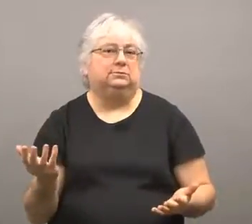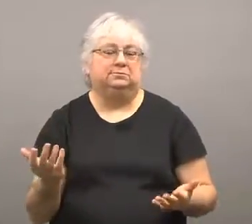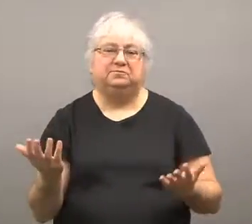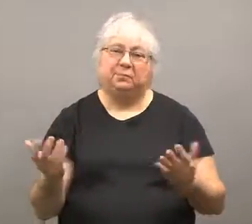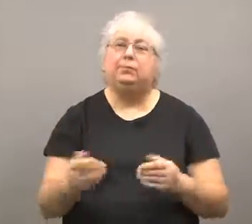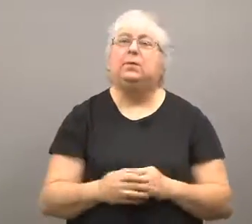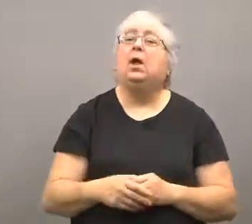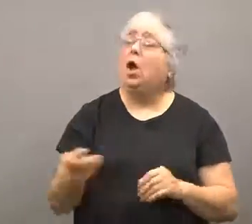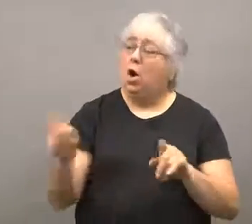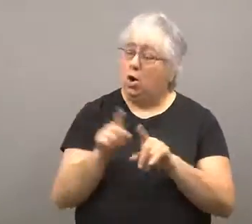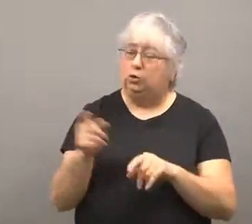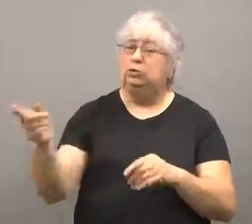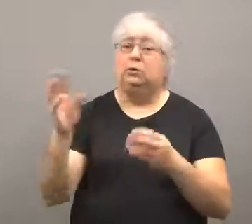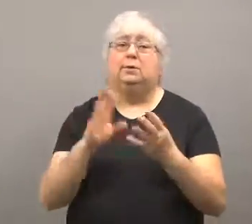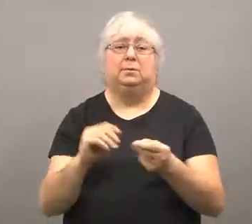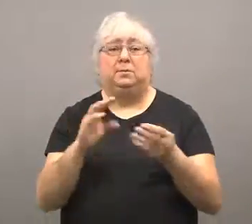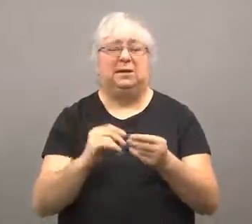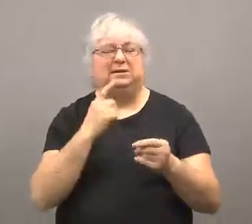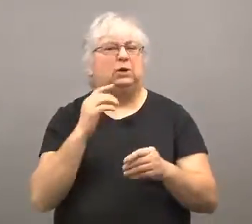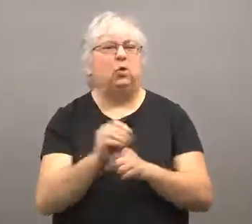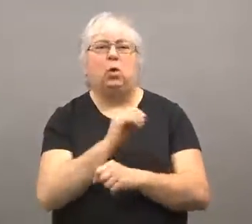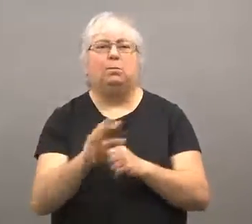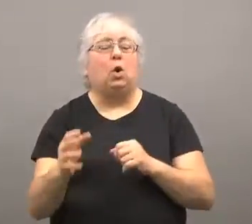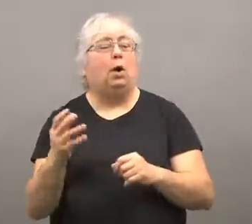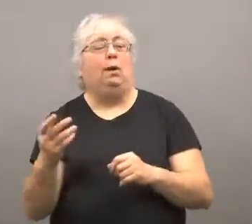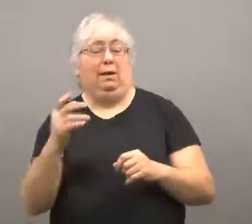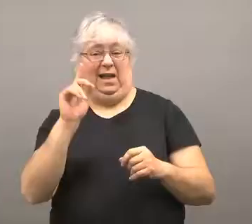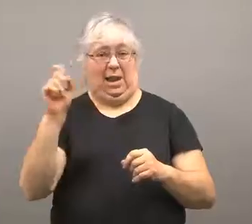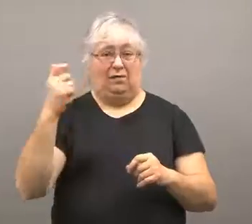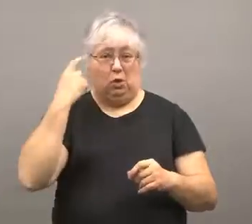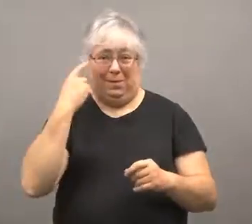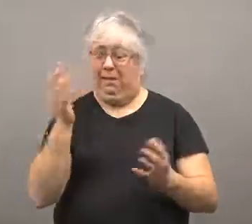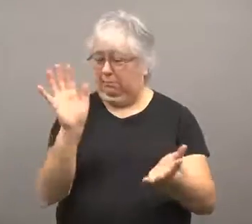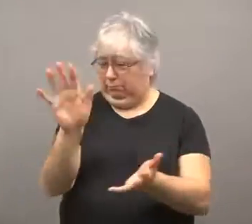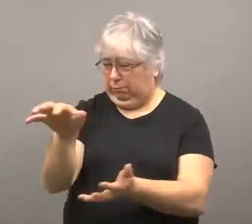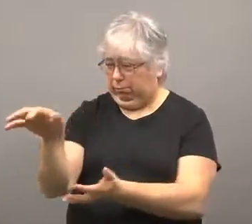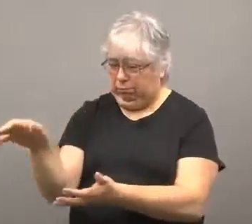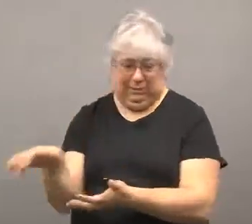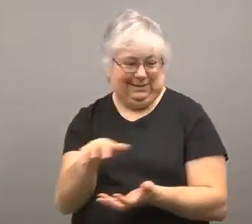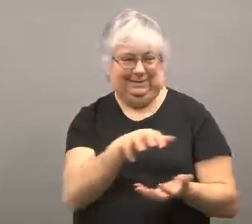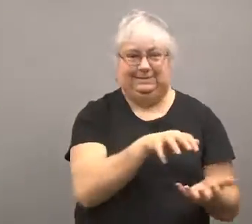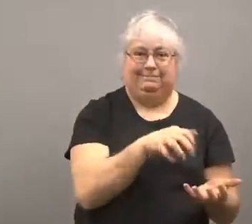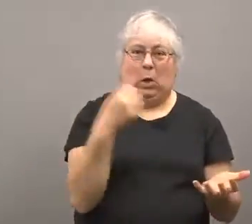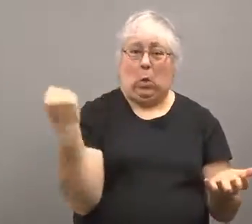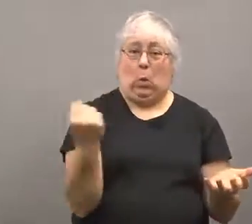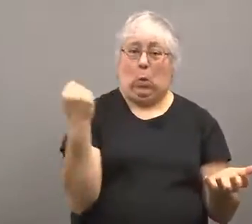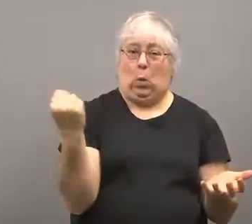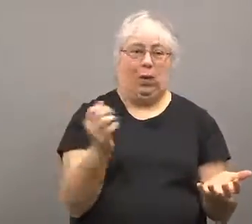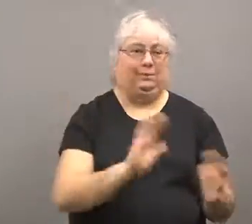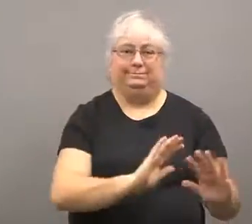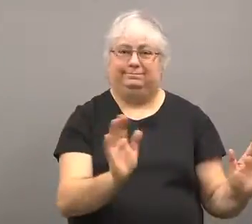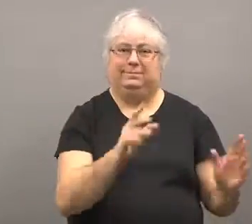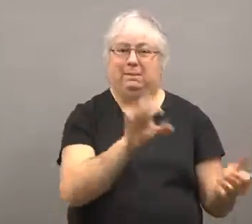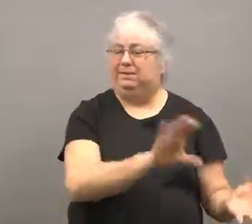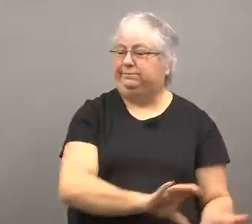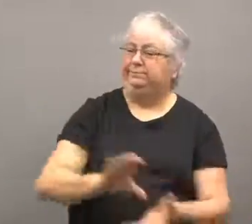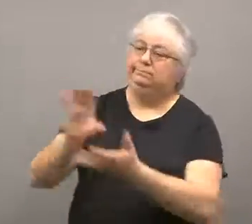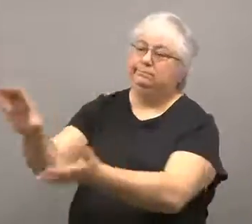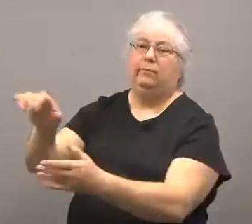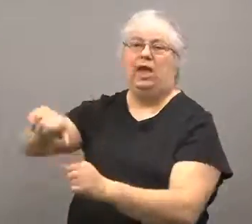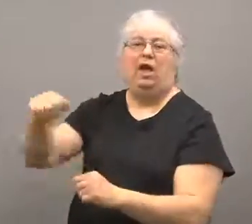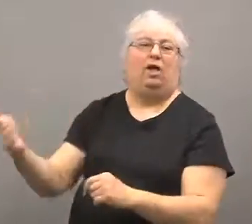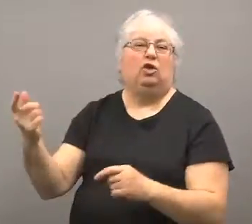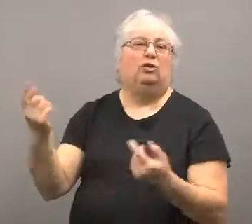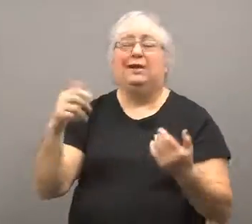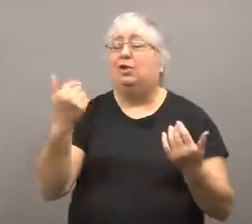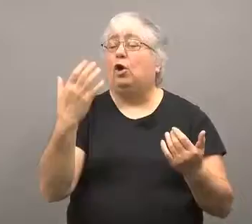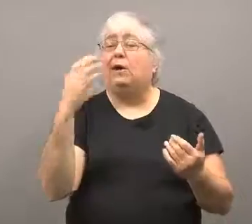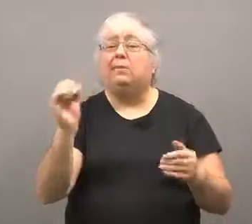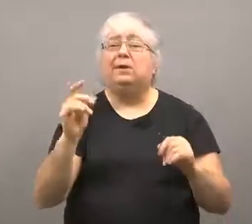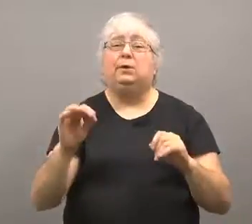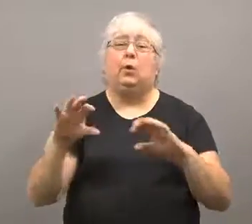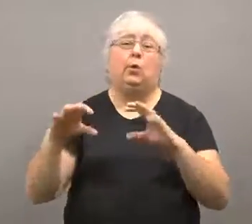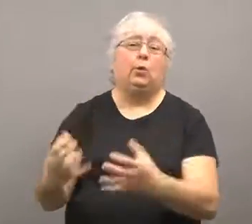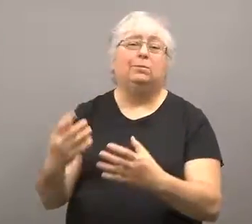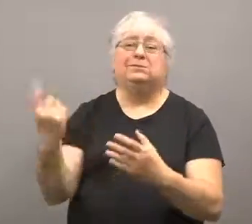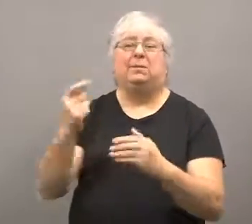He also said the government would no longer store these records.